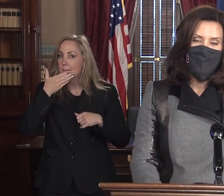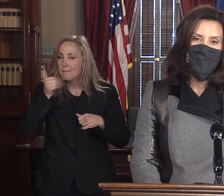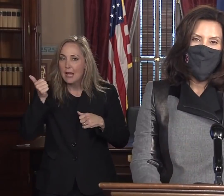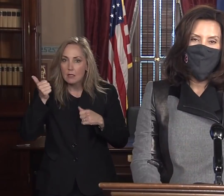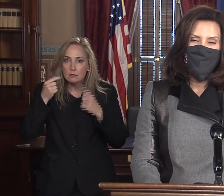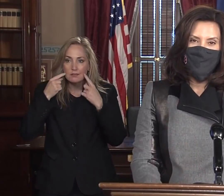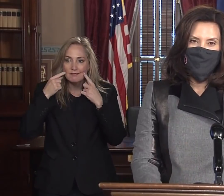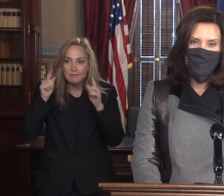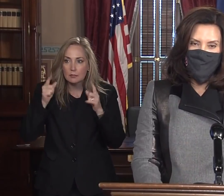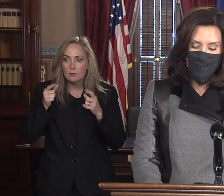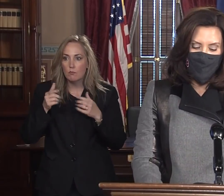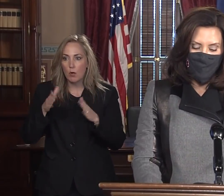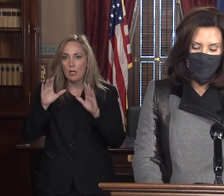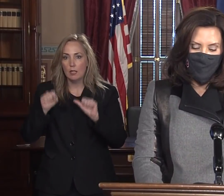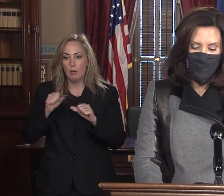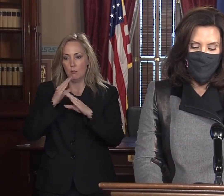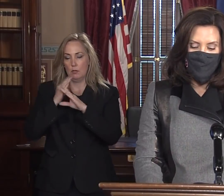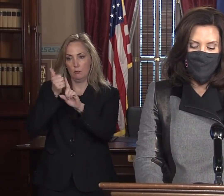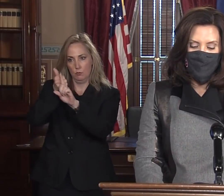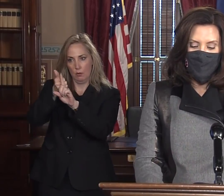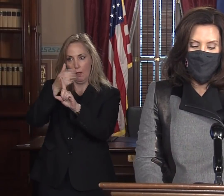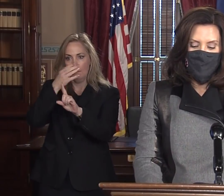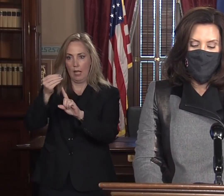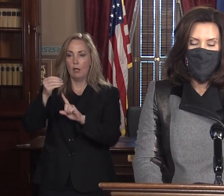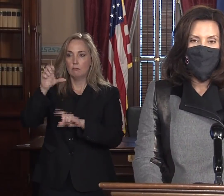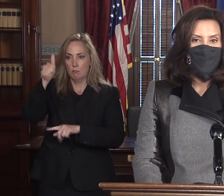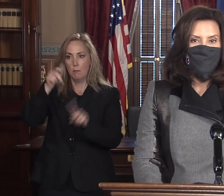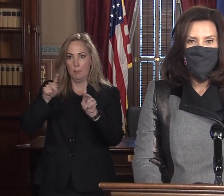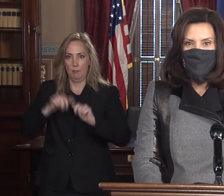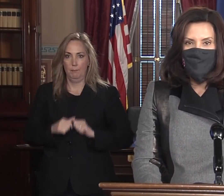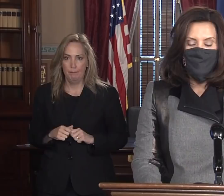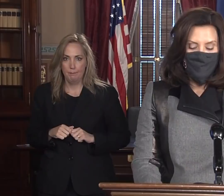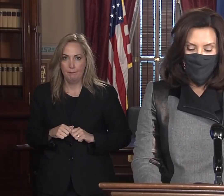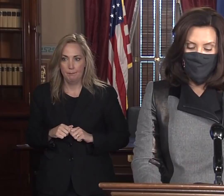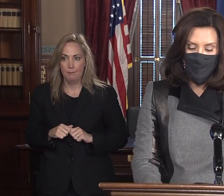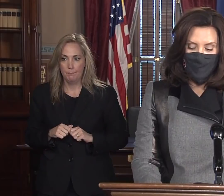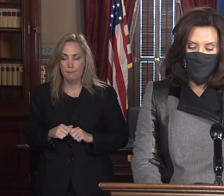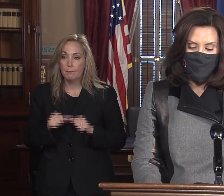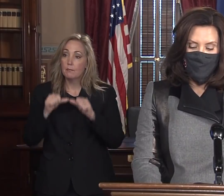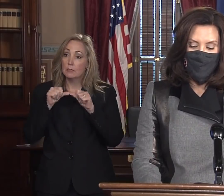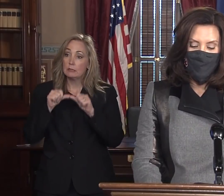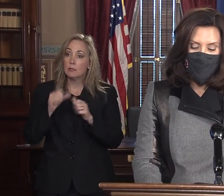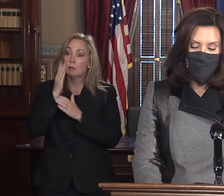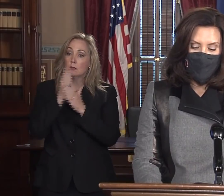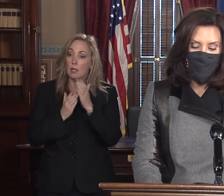HOUSEHOLD. WEARING A MASK IS THE MOST EFFECTIVE WAY YOU CAN PROTECT